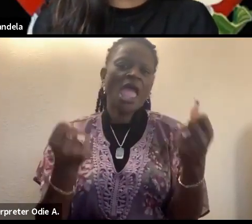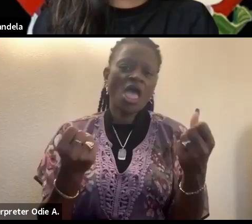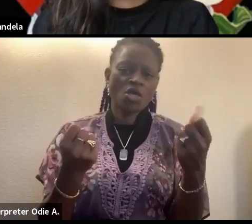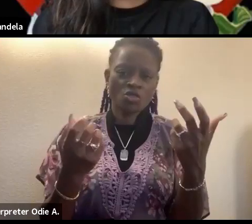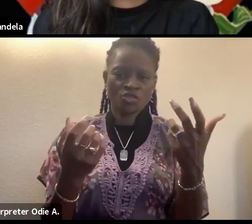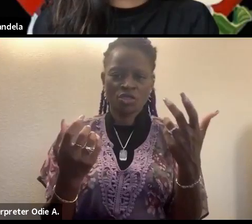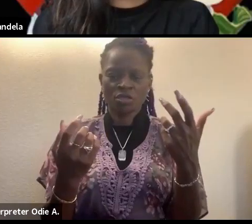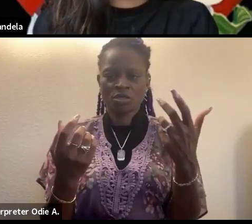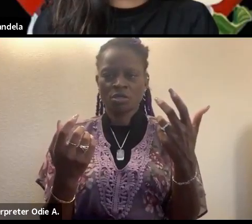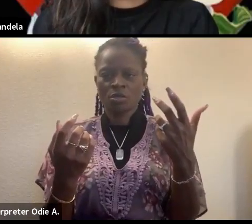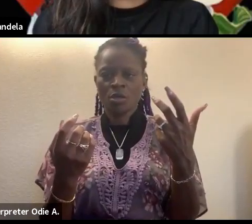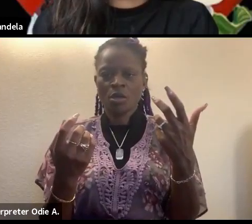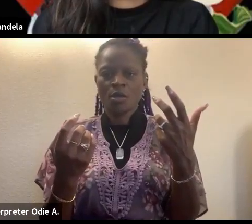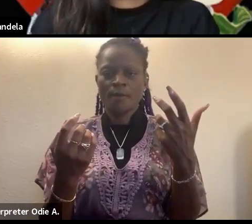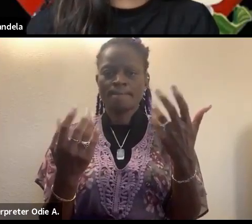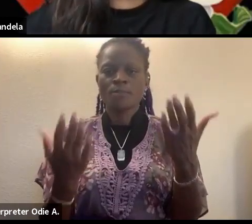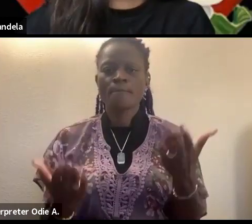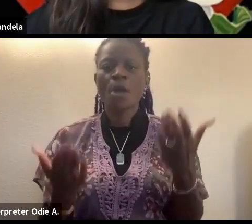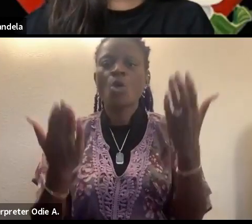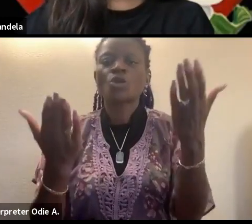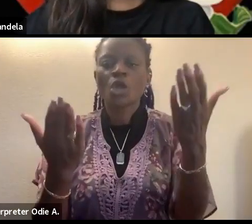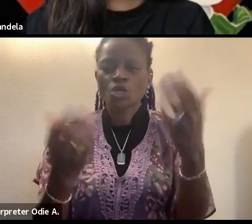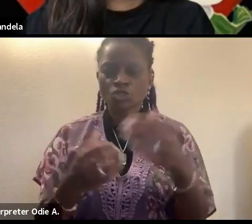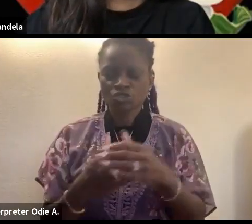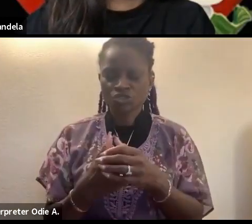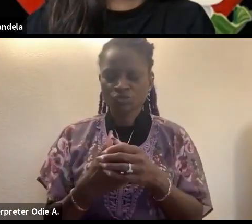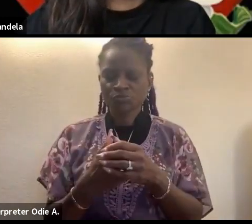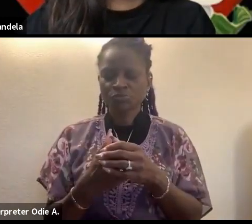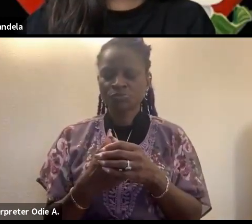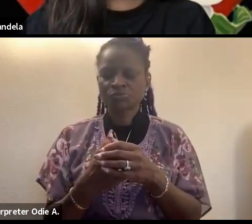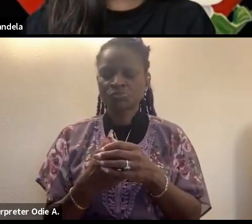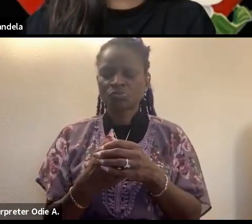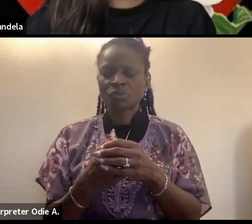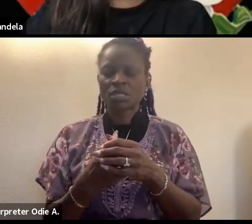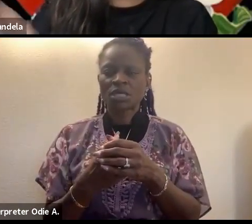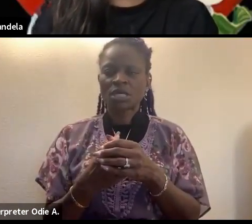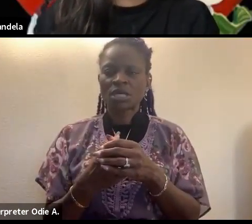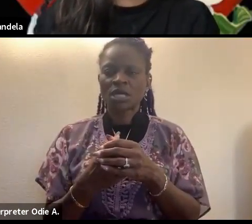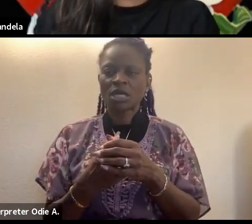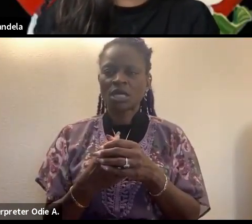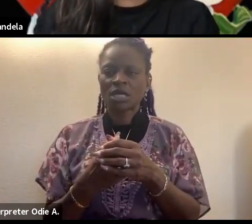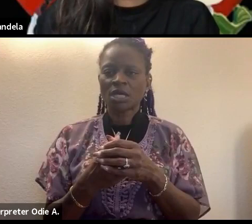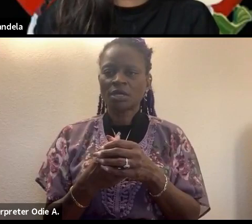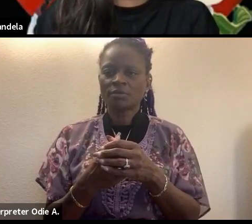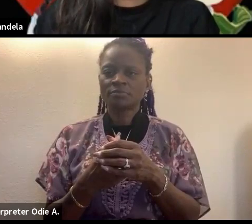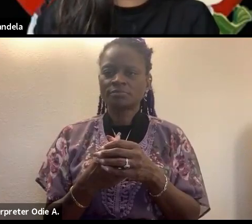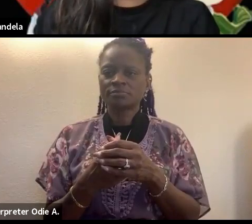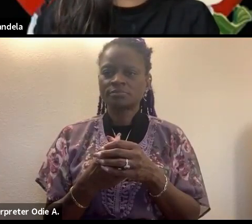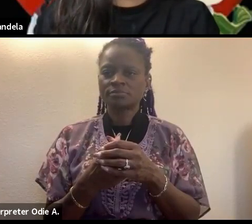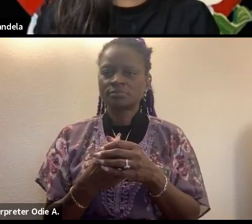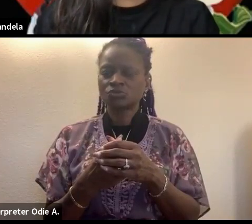promoters across the county to be able to have